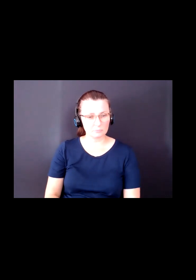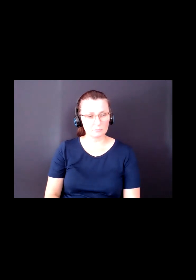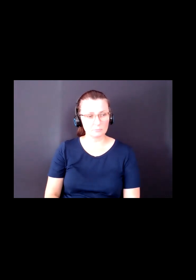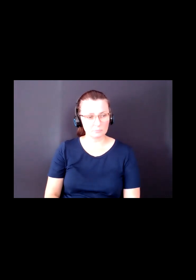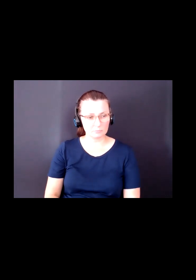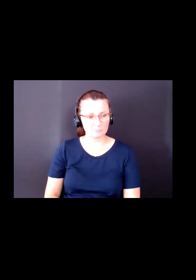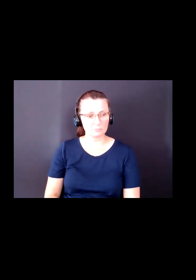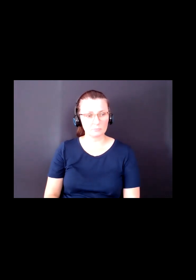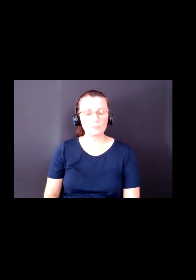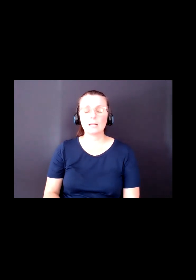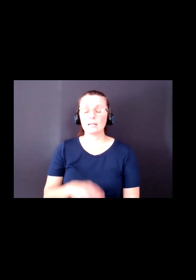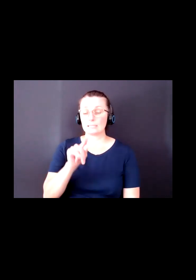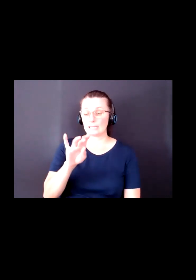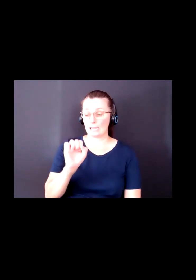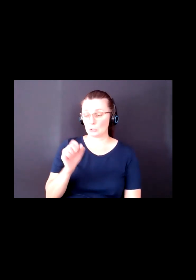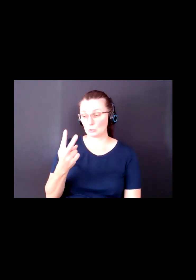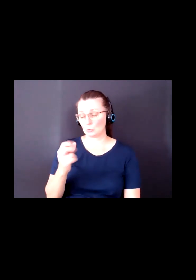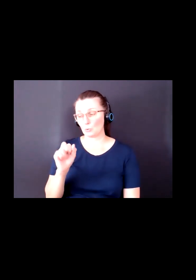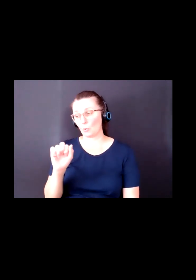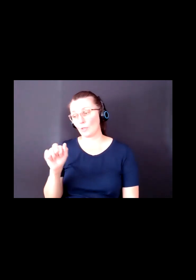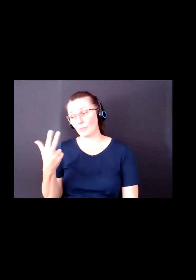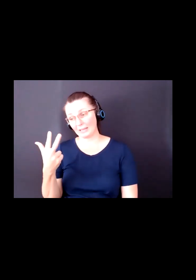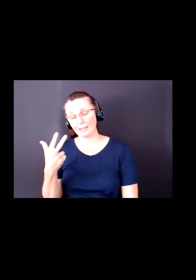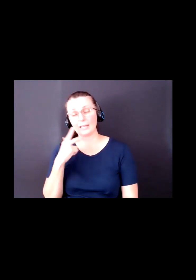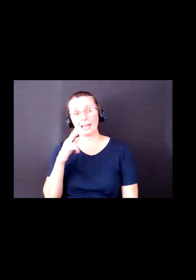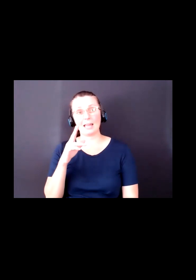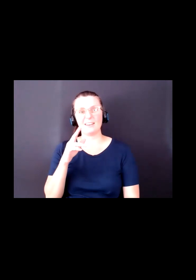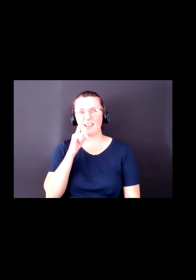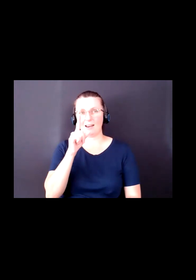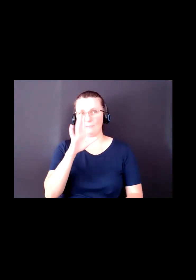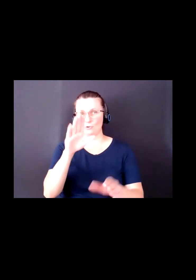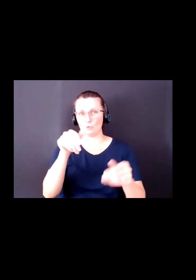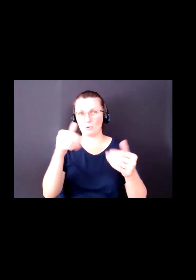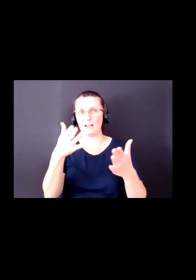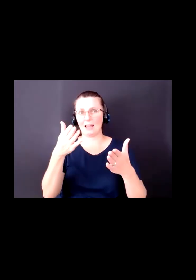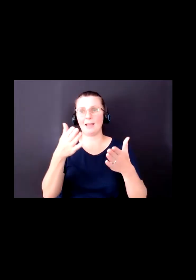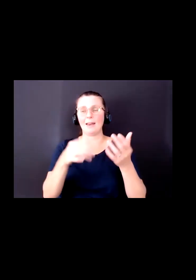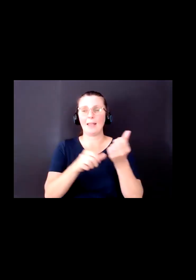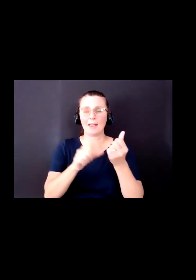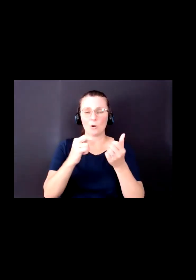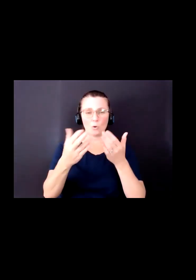III entity would not have to provide an auxiliary aid or service, it would be in the rare circumstance it would fundamentally alter